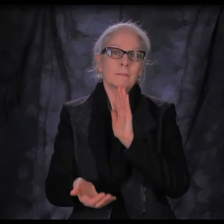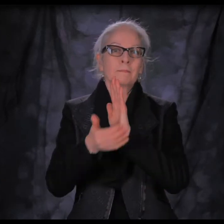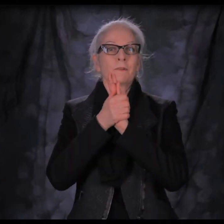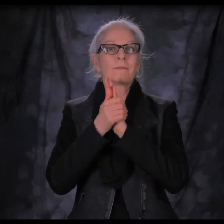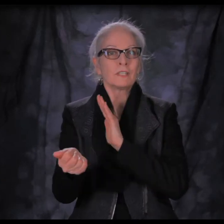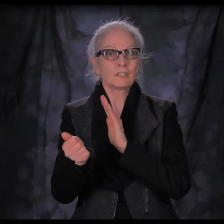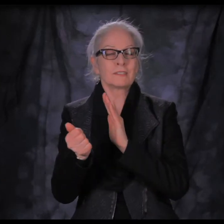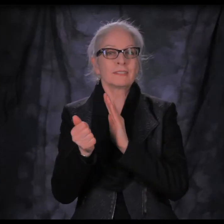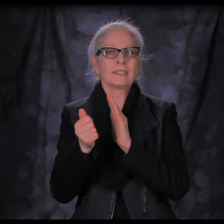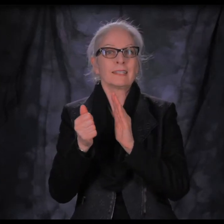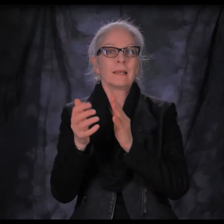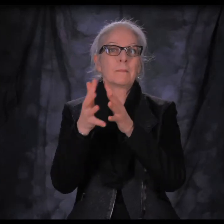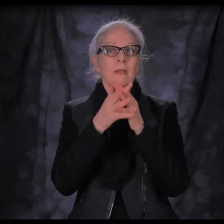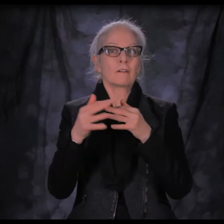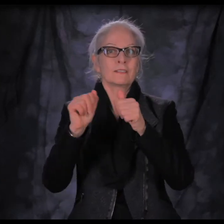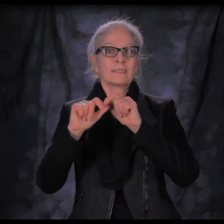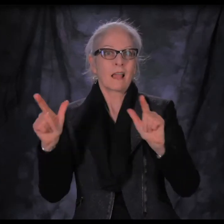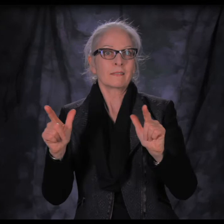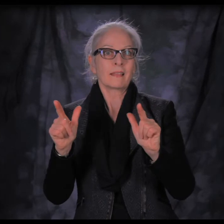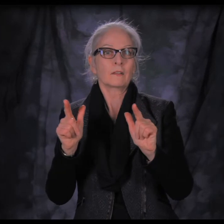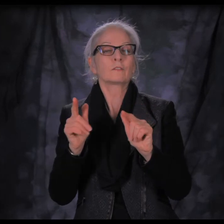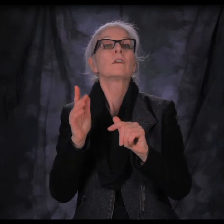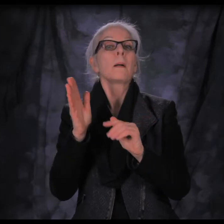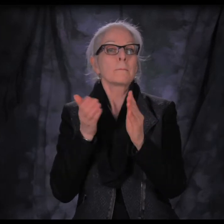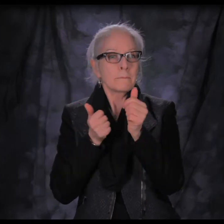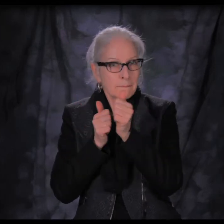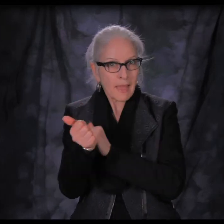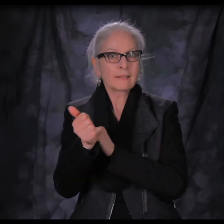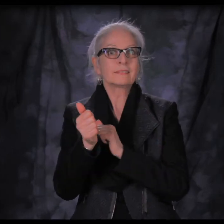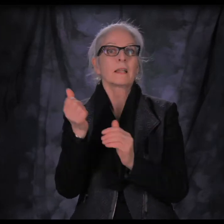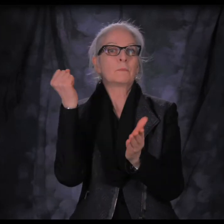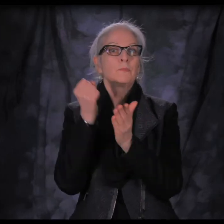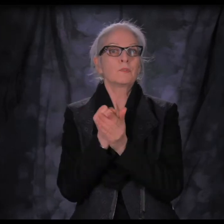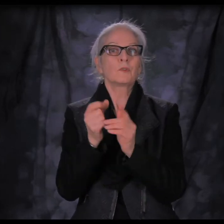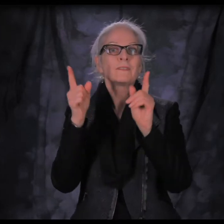Adding a requirement to demonstrate proficiency in American Sign Language by passing the approved